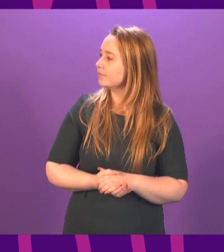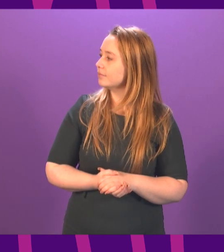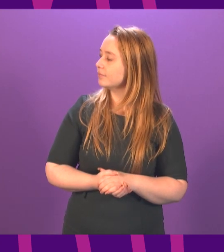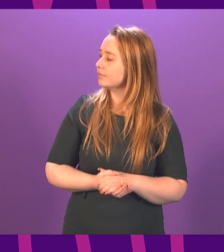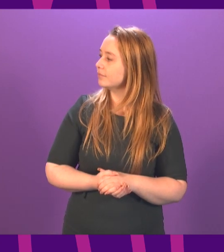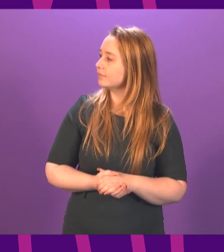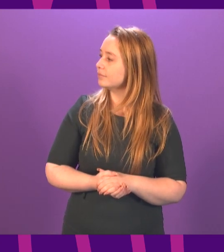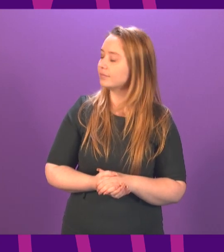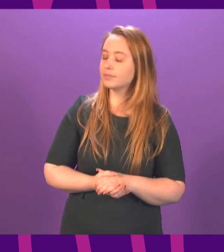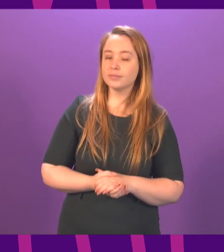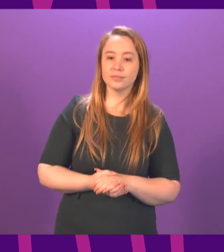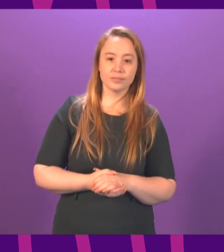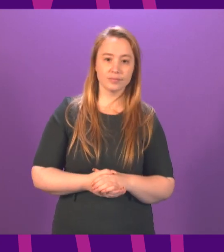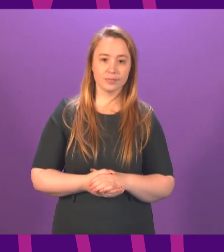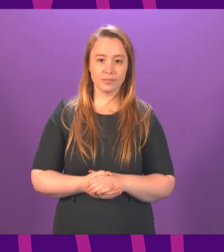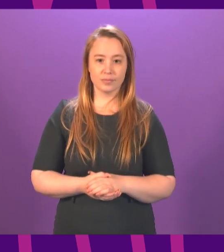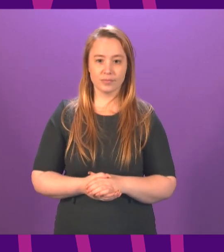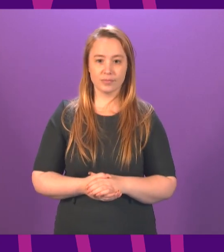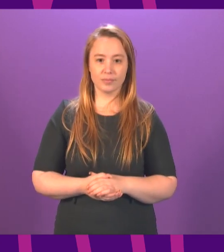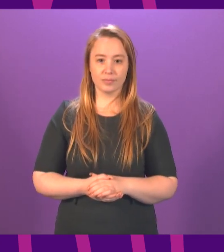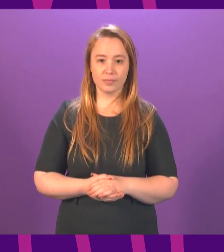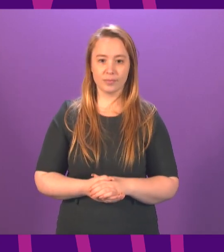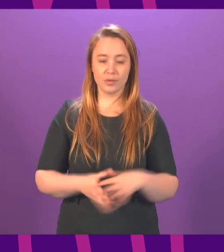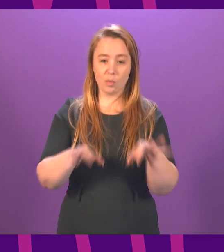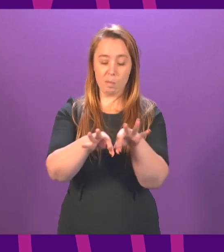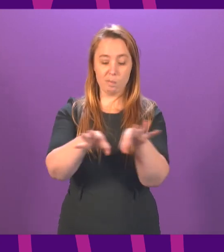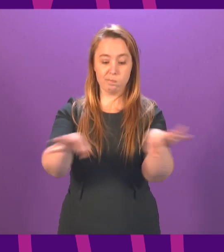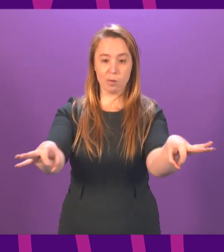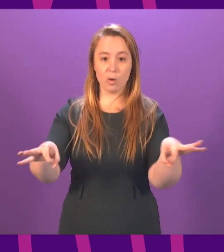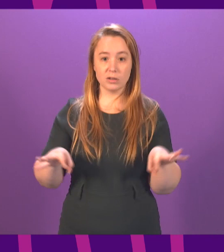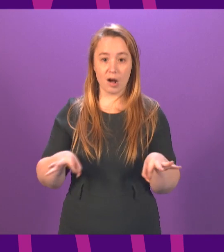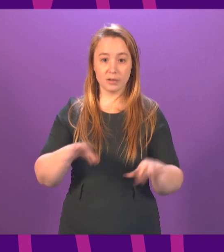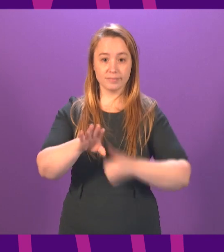arrangements and her advice against booking international travel came as a surprise to the